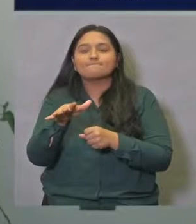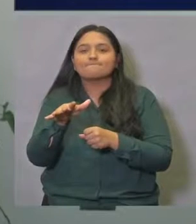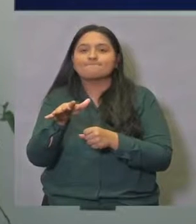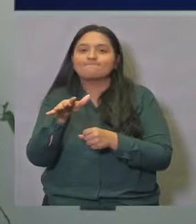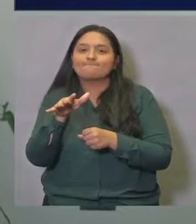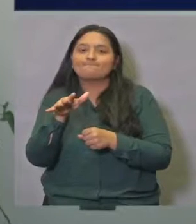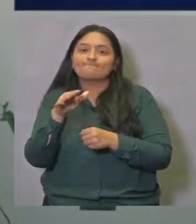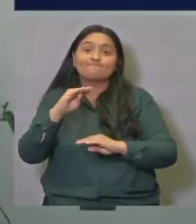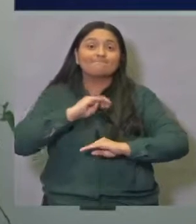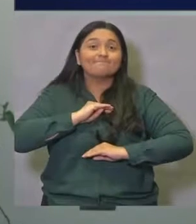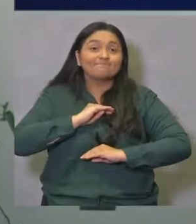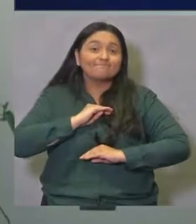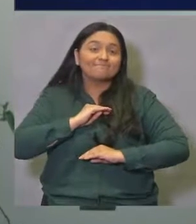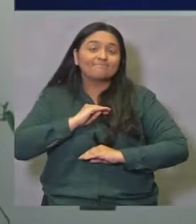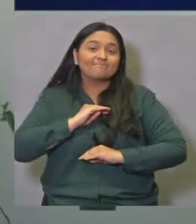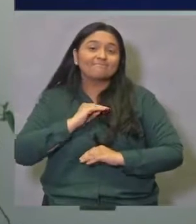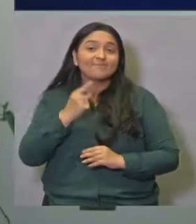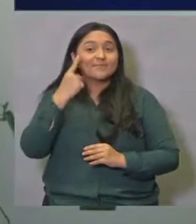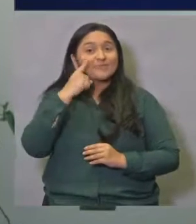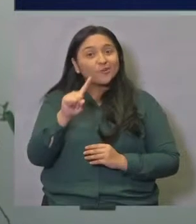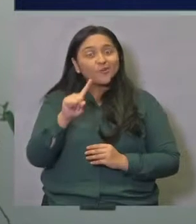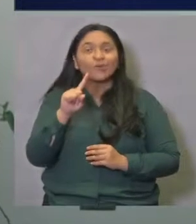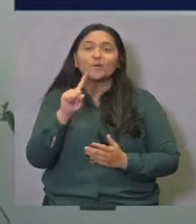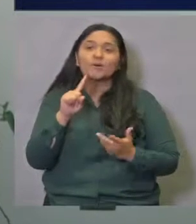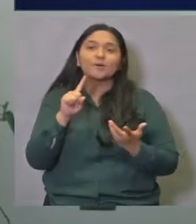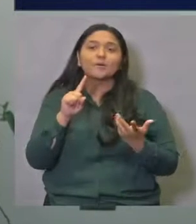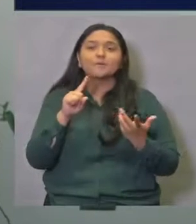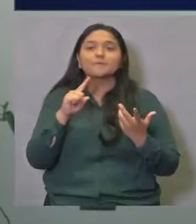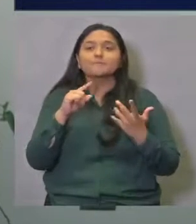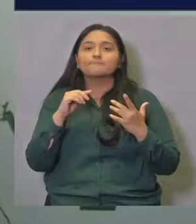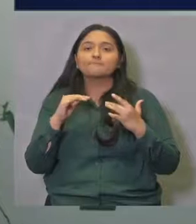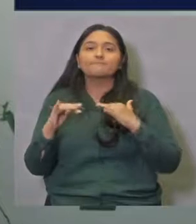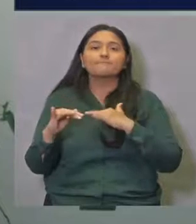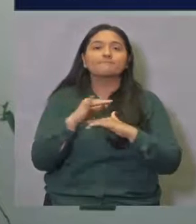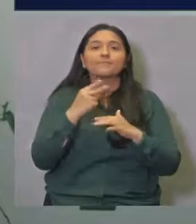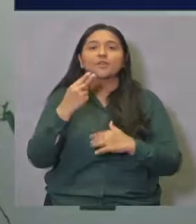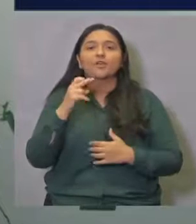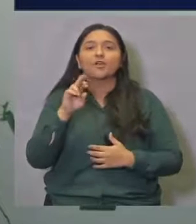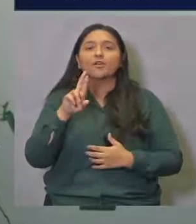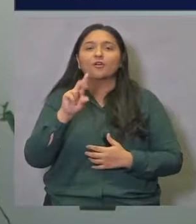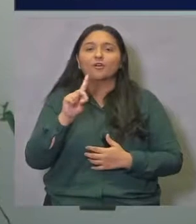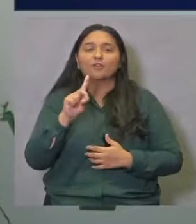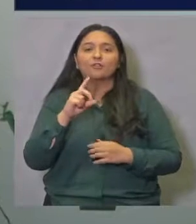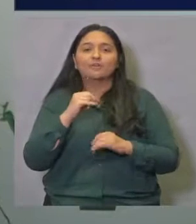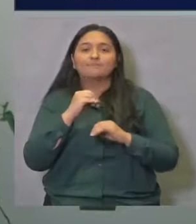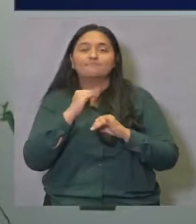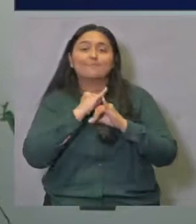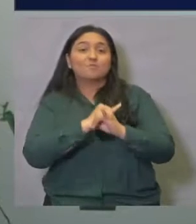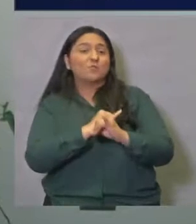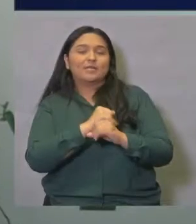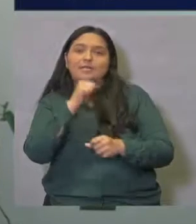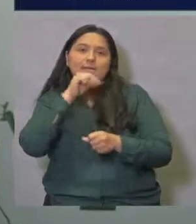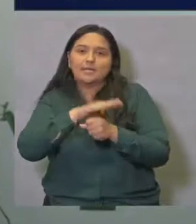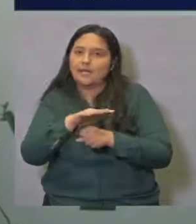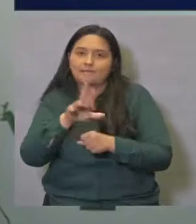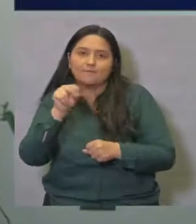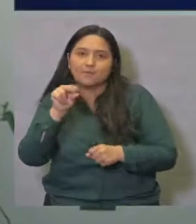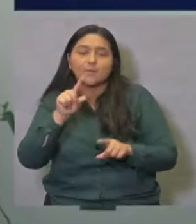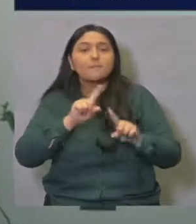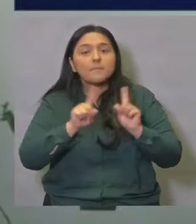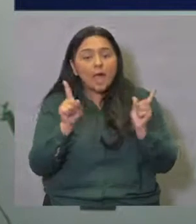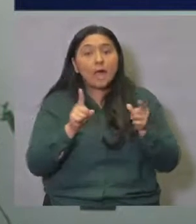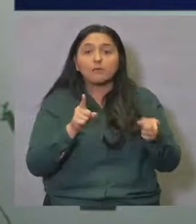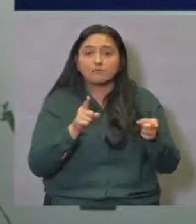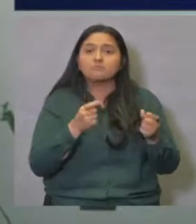NOWHERE NEAR THE NUMBER THAT WE